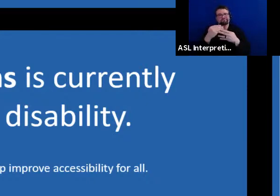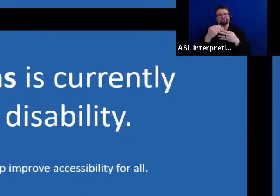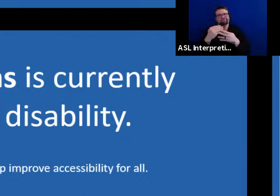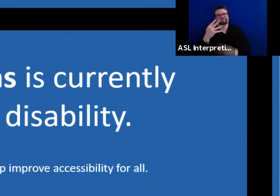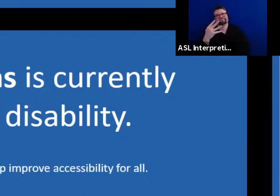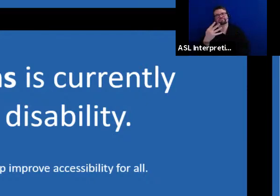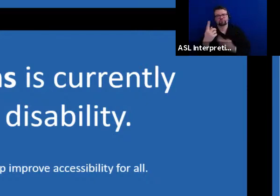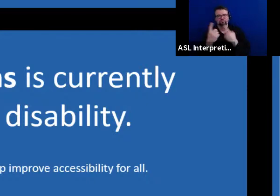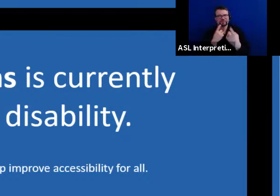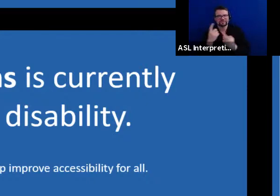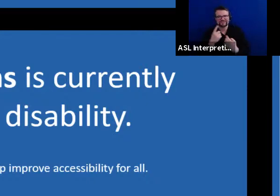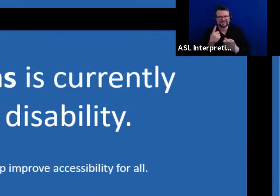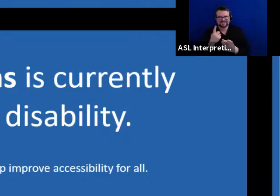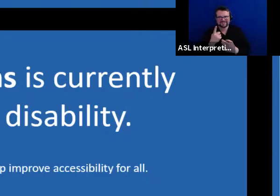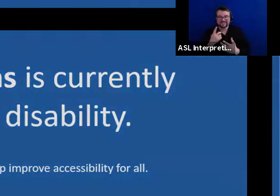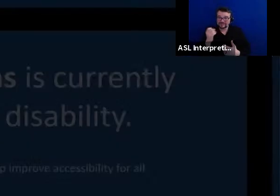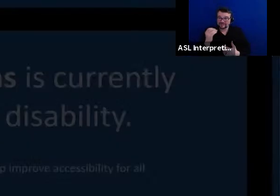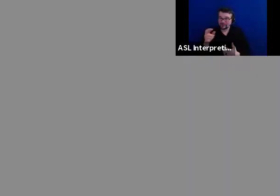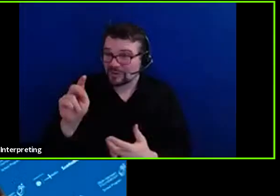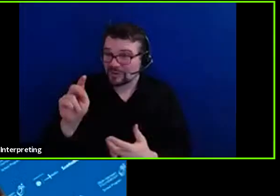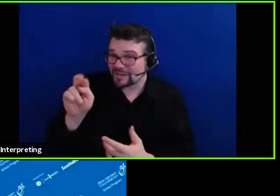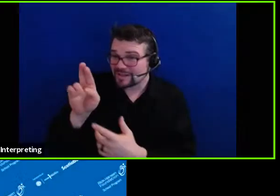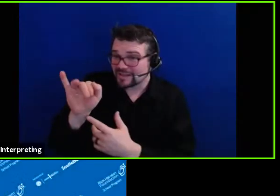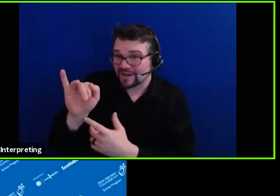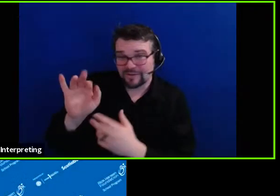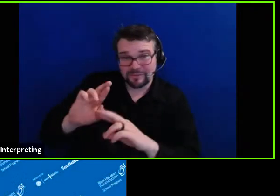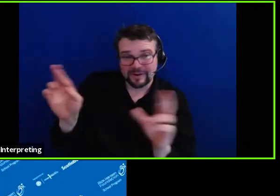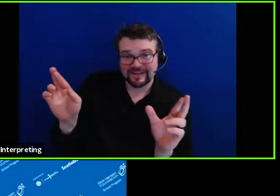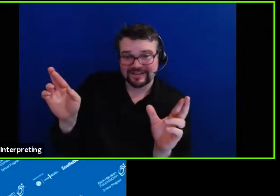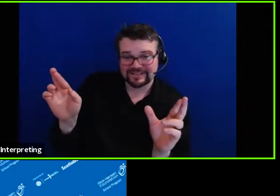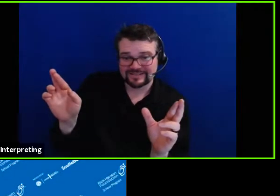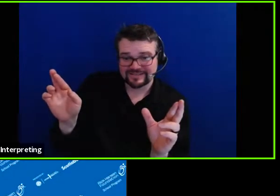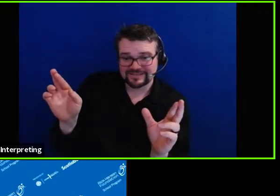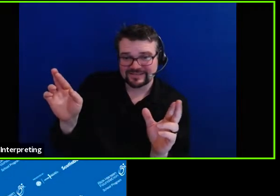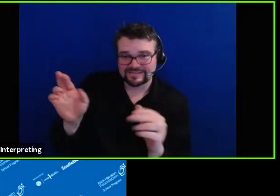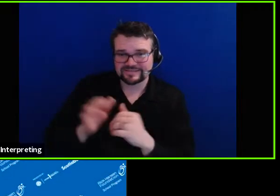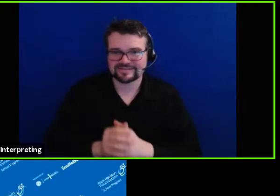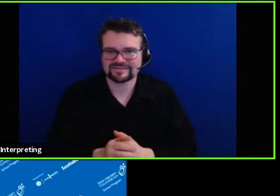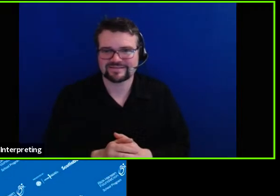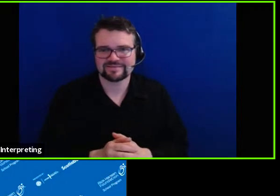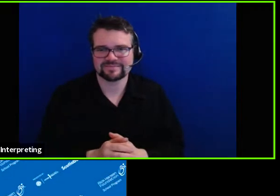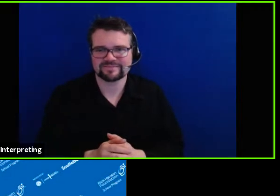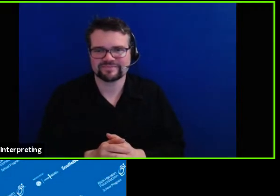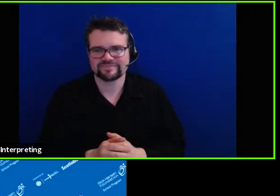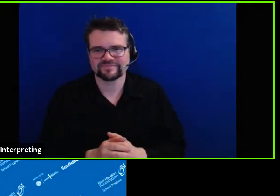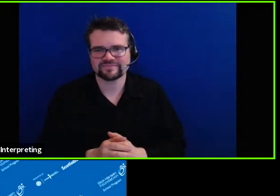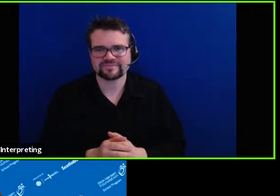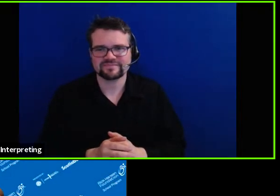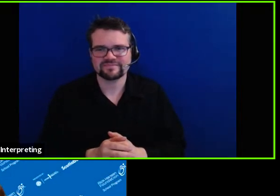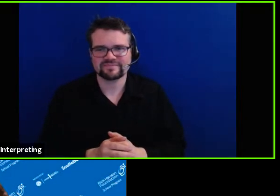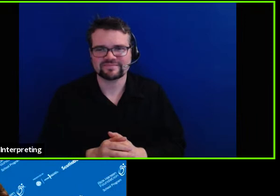SO, TERI, ARE YOU READY? SHALL WE GET TO ANSWERING THOSE QUESTIONS? >> LET'S DO IT.